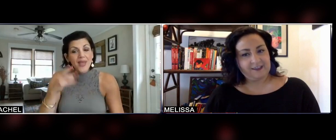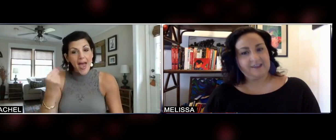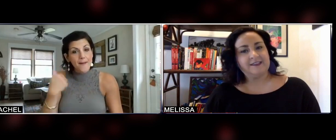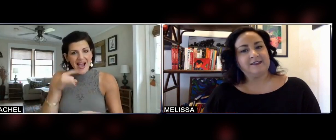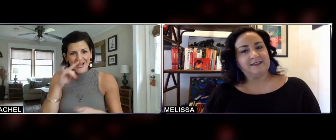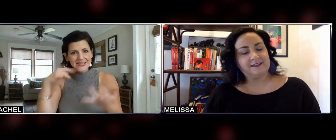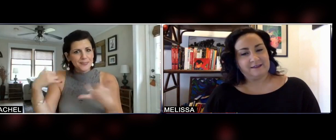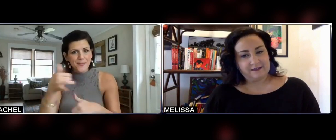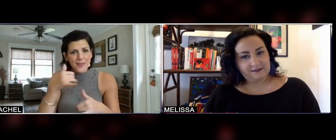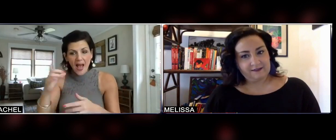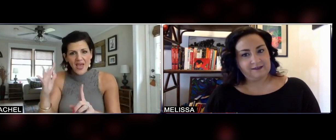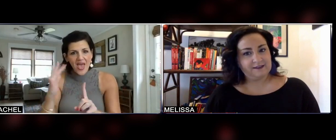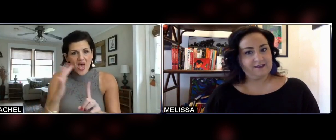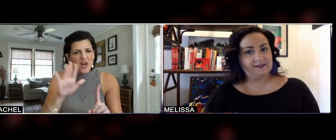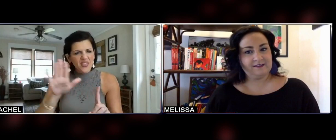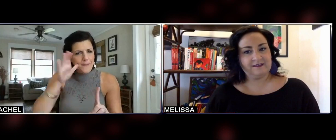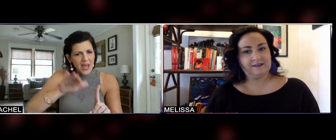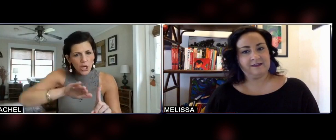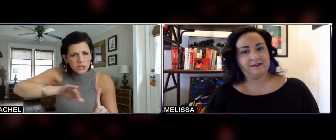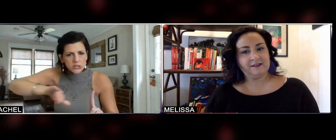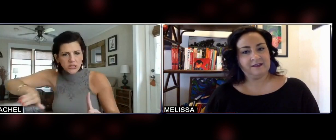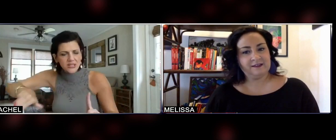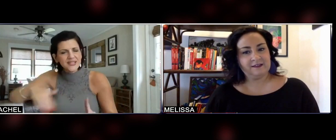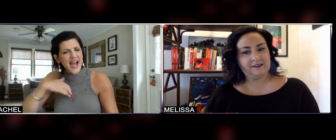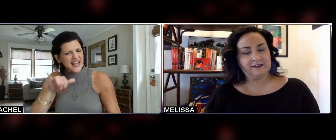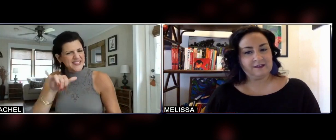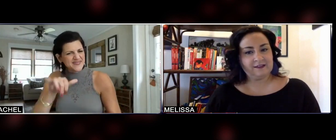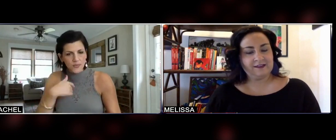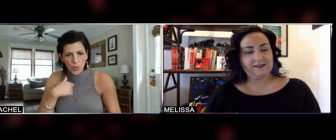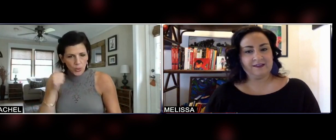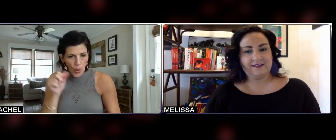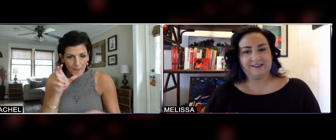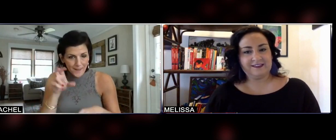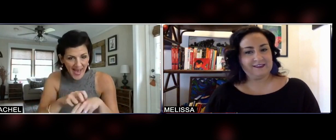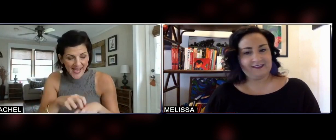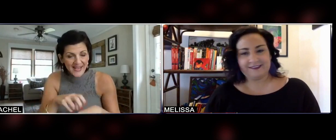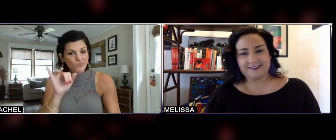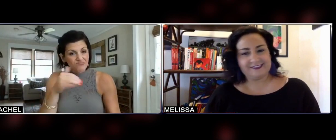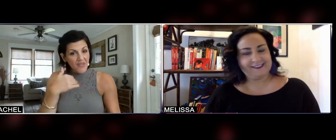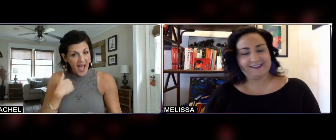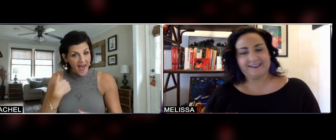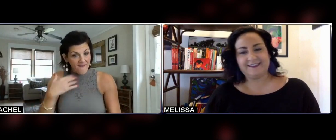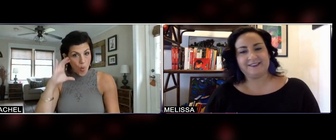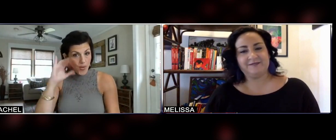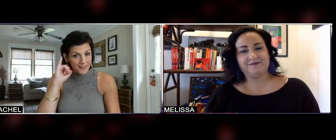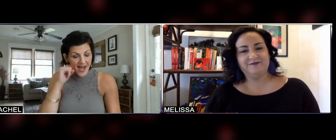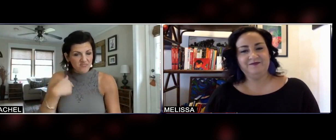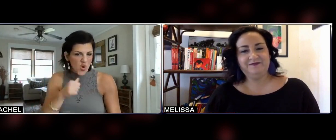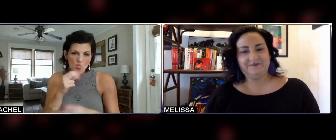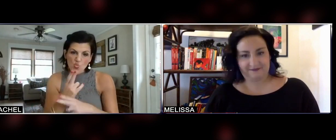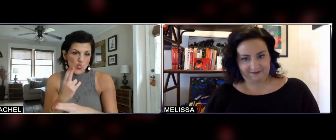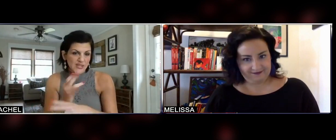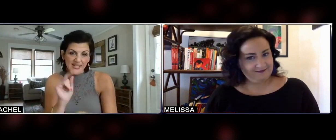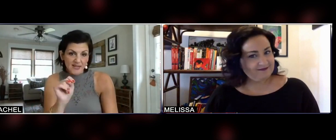my kids around so they could play. Their parents would try to keep their kids away from my kids. We wouldn't bite. I have a cochlear implant, but I don't use it.